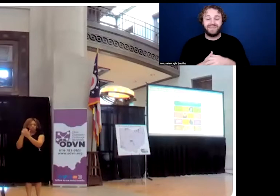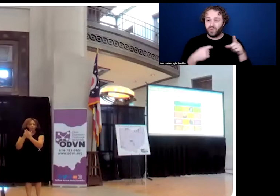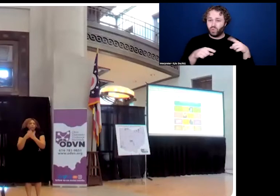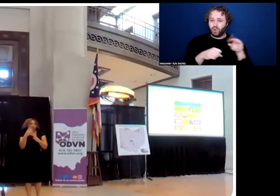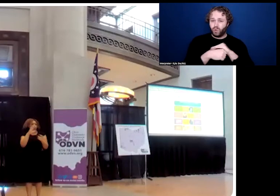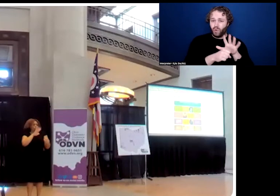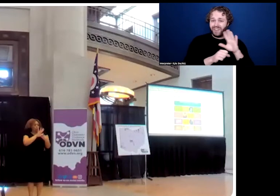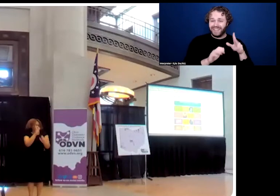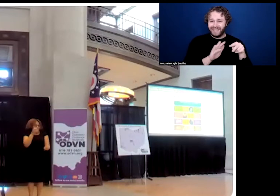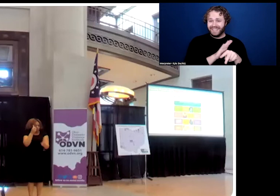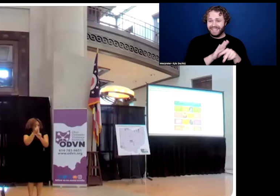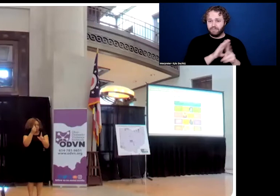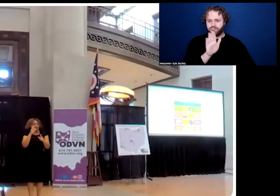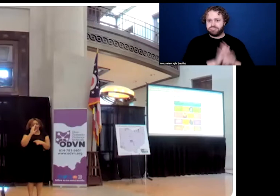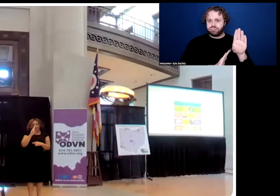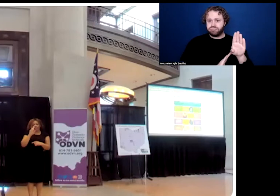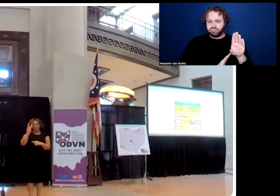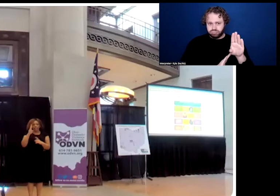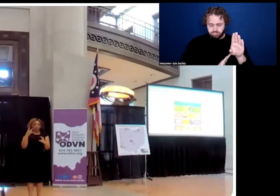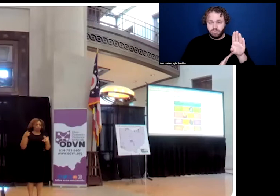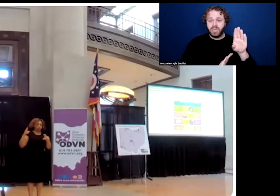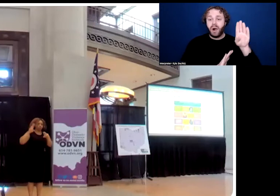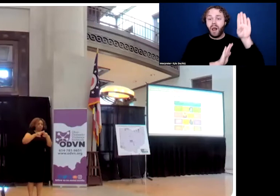pandemic, we saw a downward trend in fatalities this reporting period.